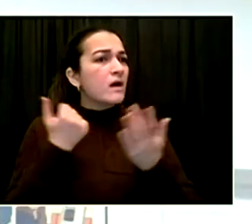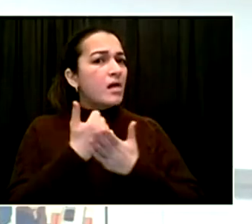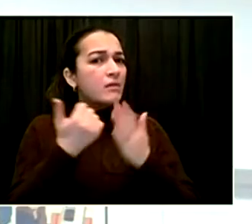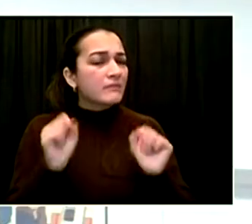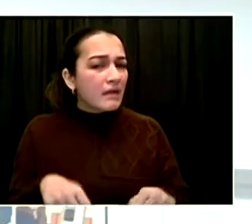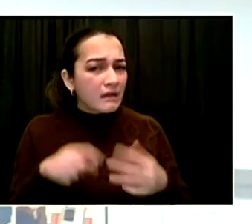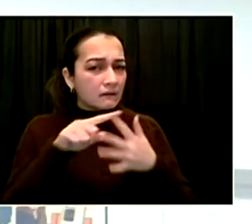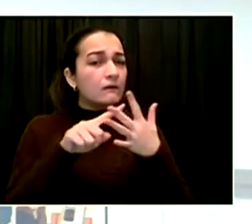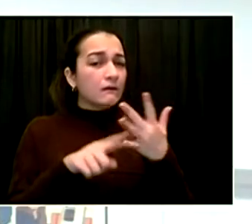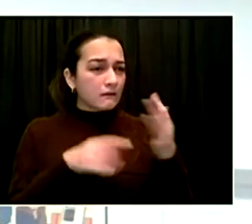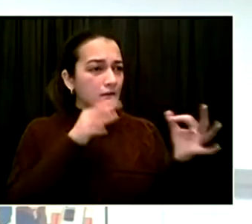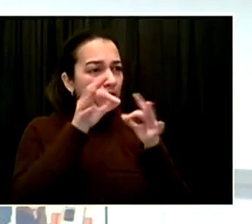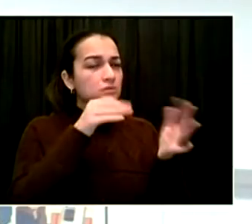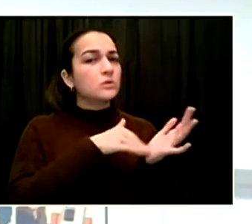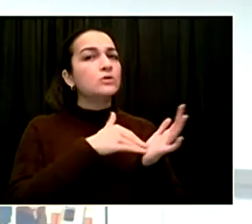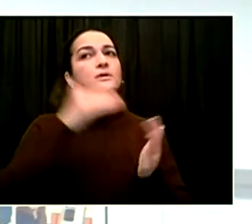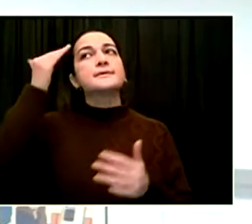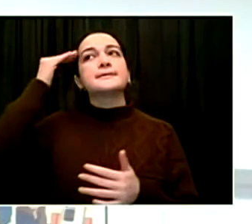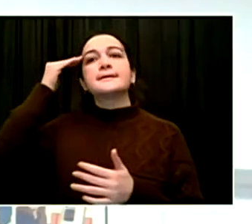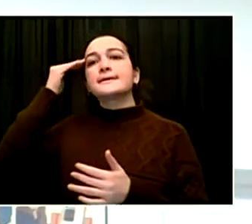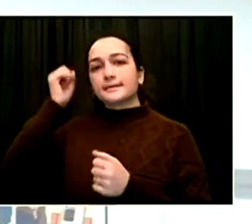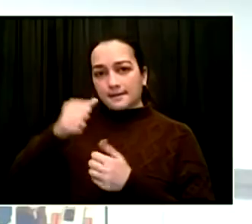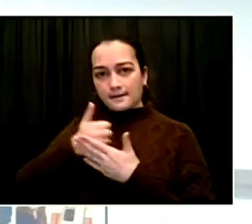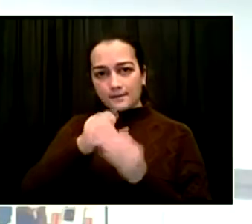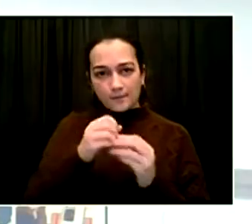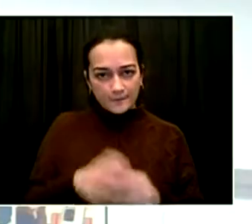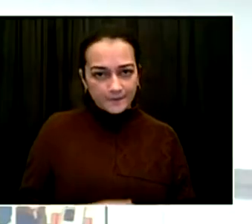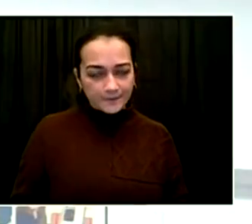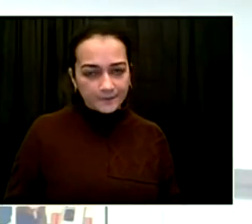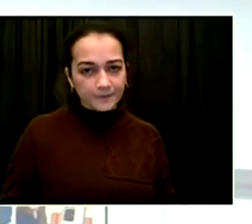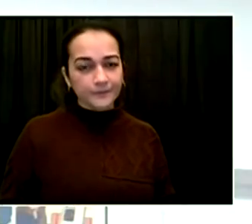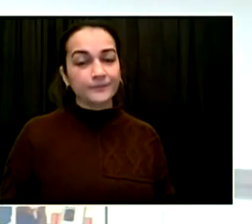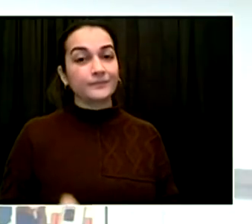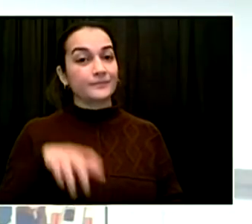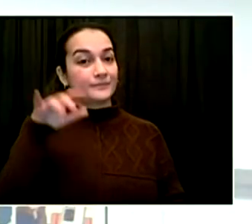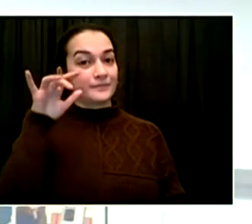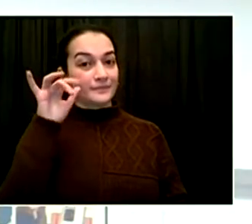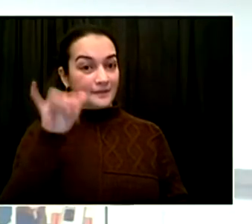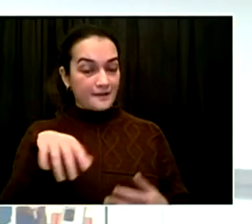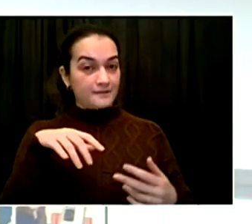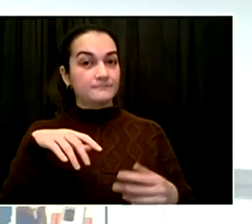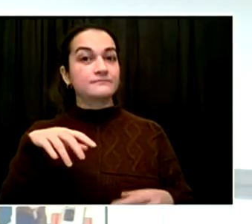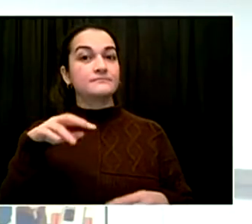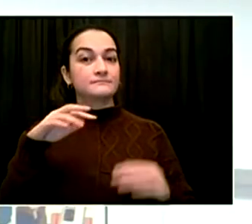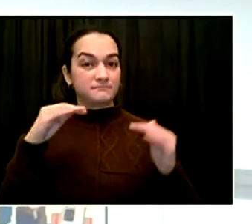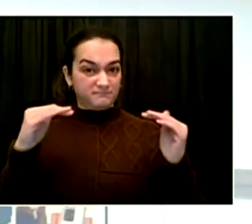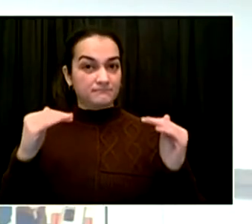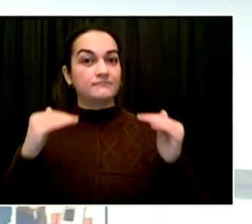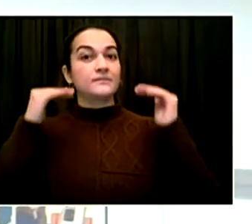INFORMATIONAL NECESSITY AND CHANGING WITH OMICRON AND THEN THE THIRD LEVEL IS WITH